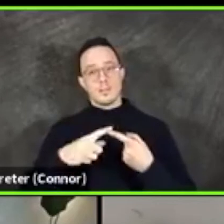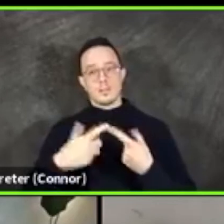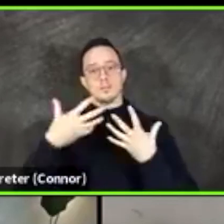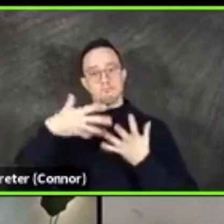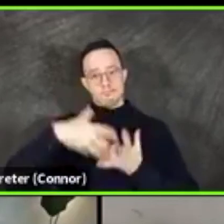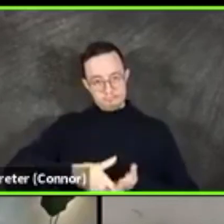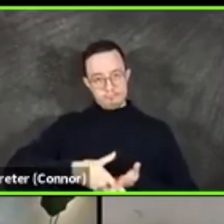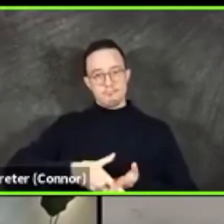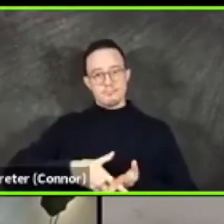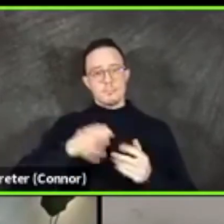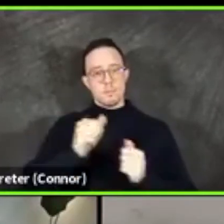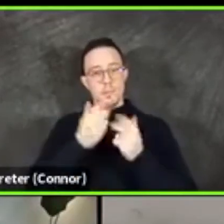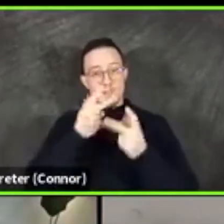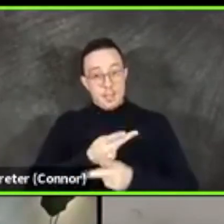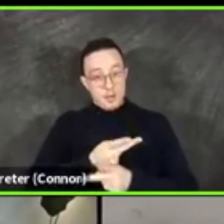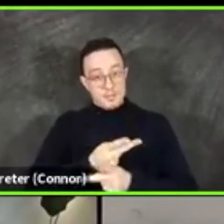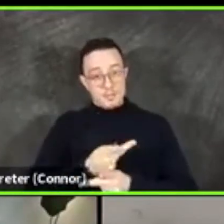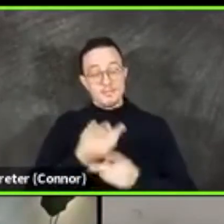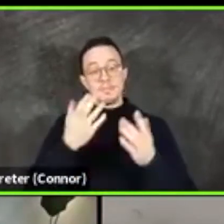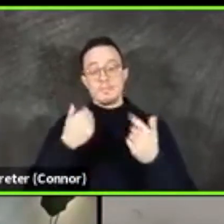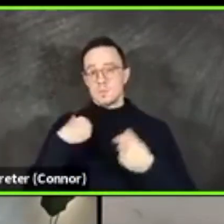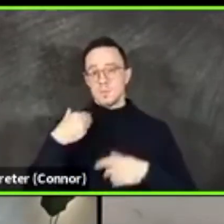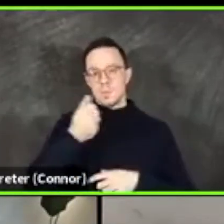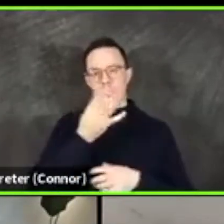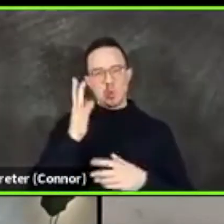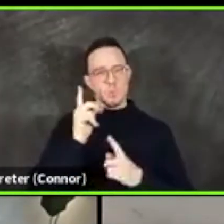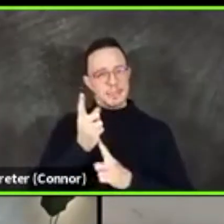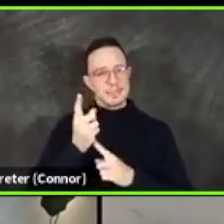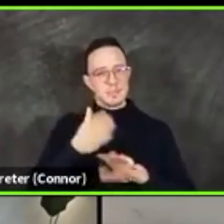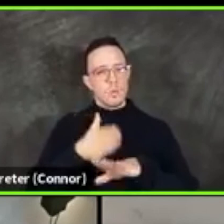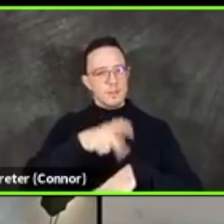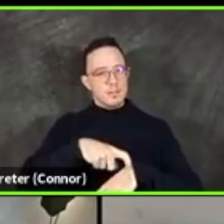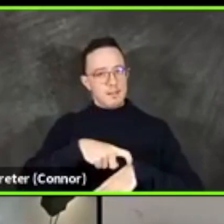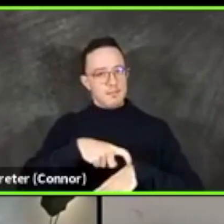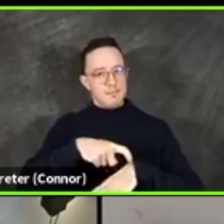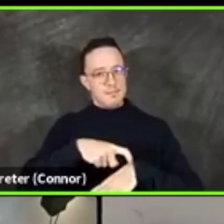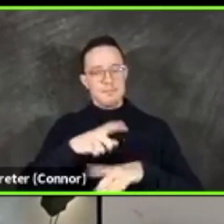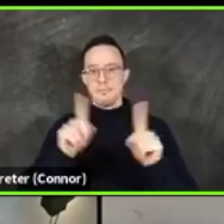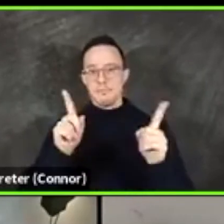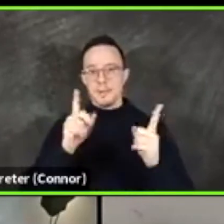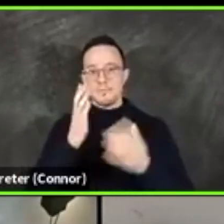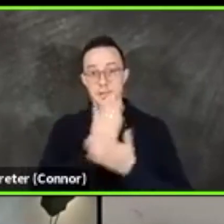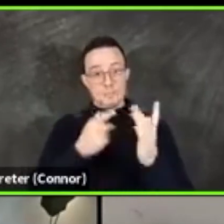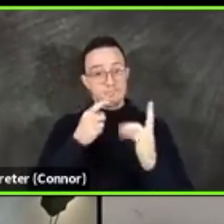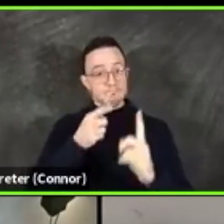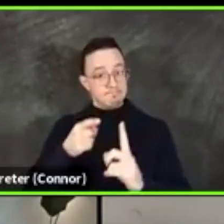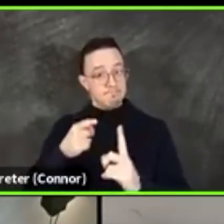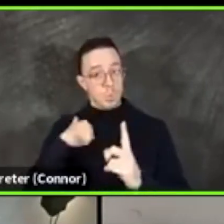BECAUSE WE'RE JUST A FEW MINUTES, OVER I THINK SOME OF THE THINGS I'VE NOTED THAT AND I JUST HAVE A QUESTION,